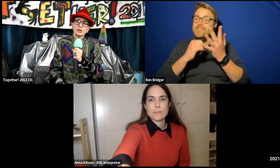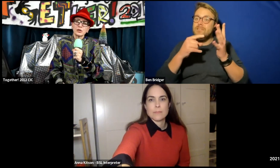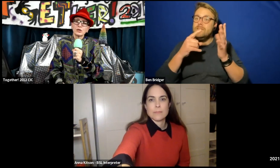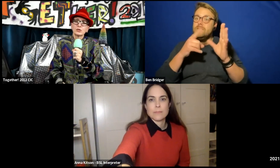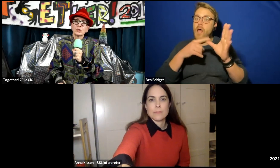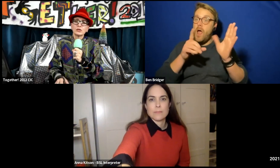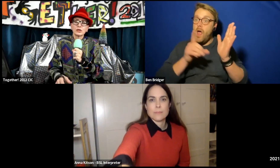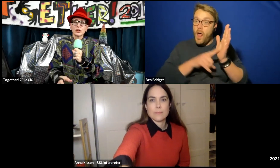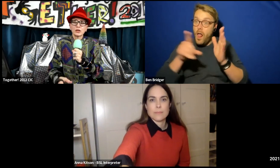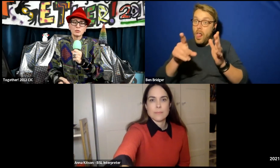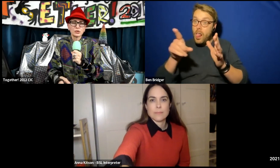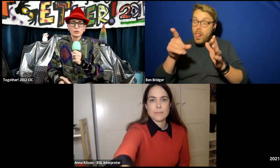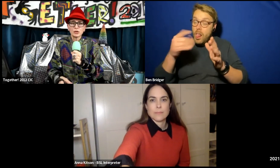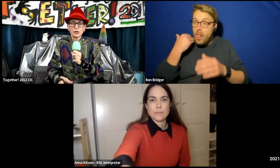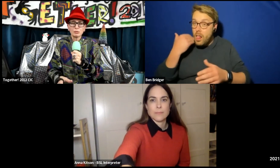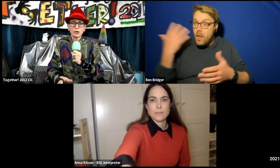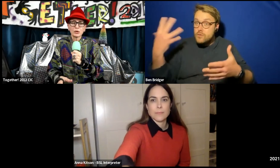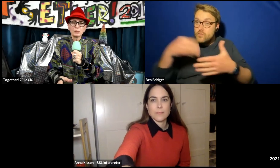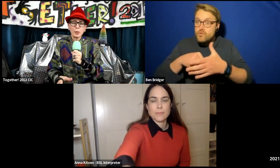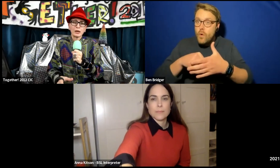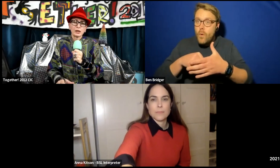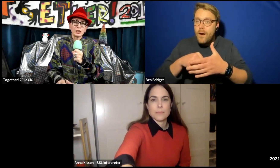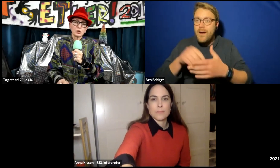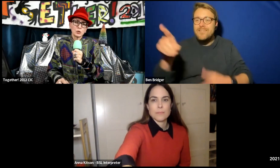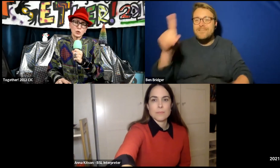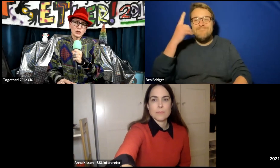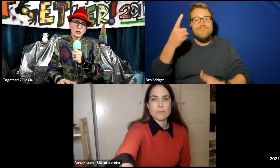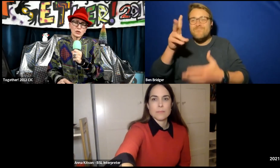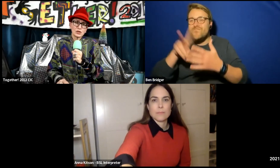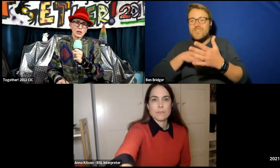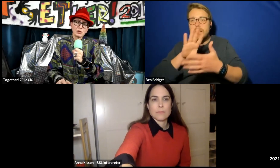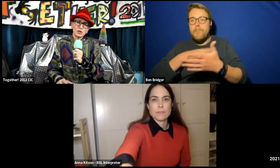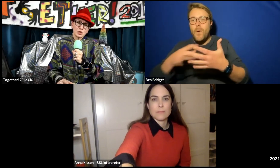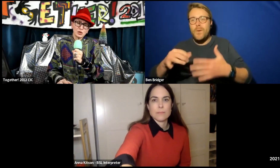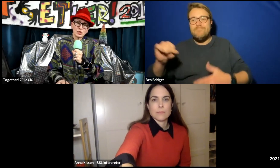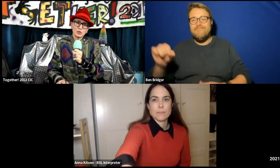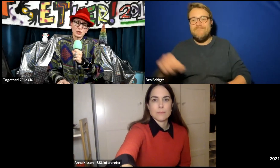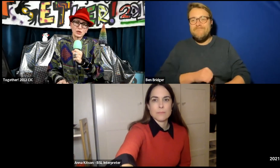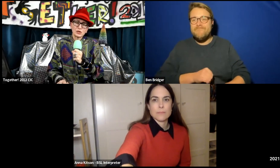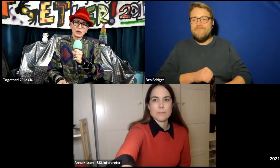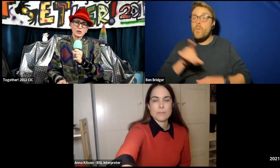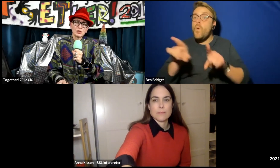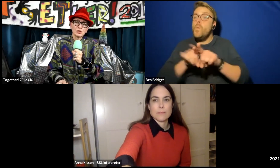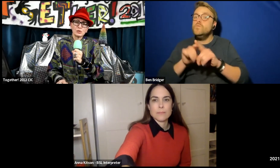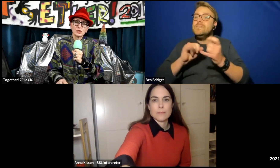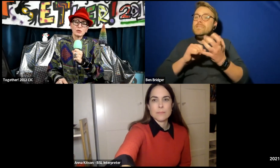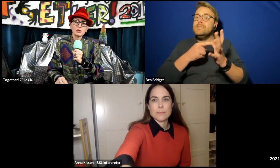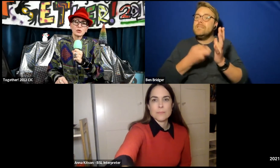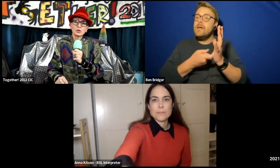therefore is unable to read her poem. Also, to Sarah Hughes, one of our directors who was able to join us